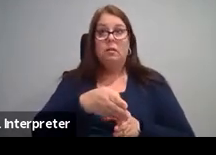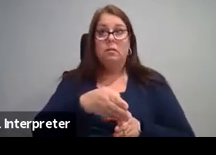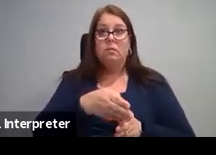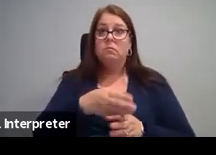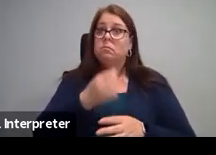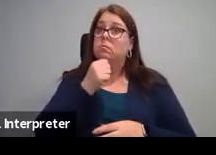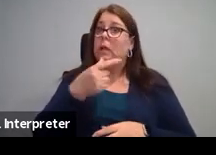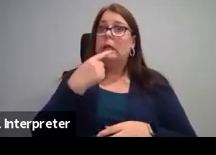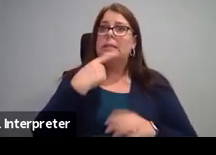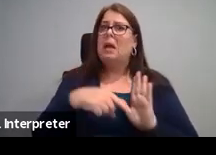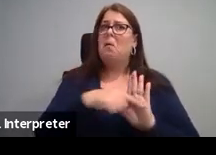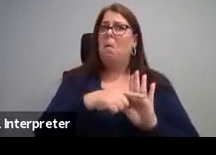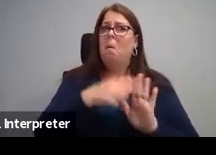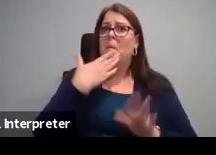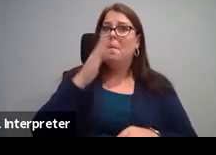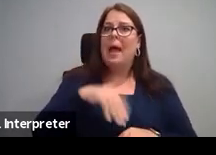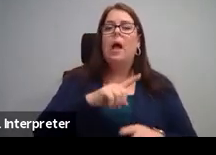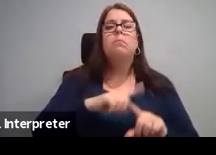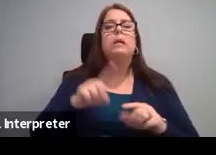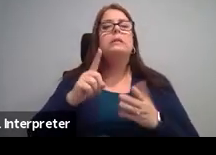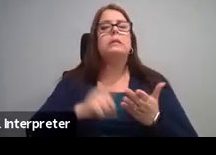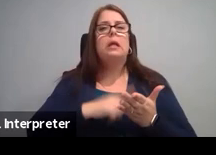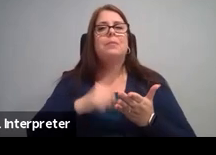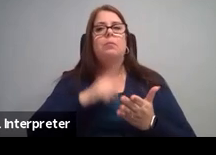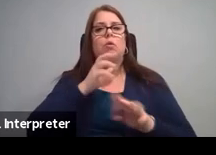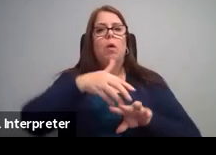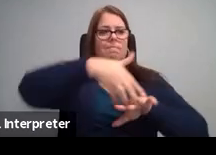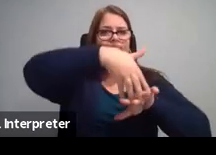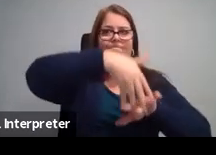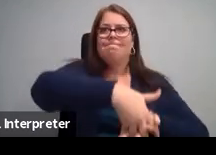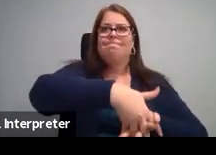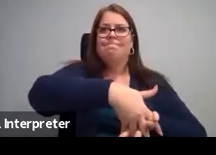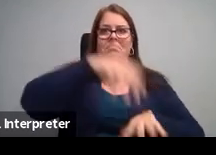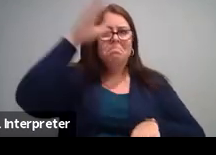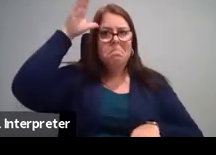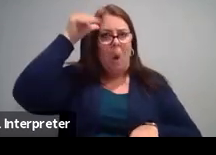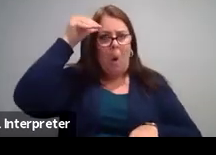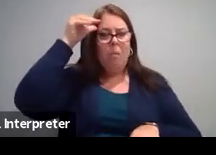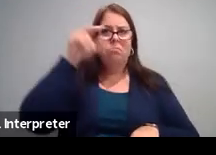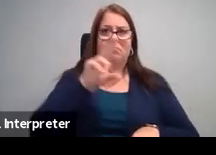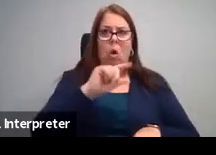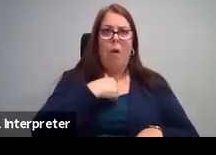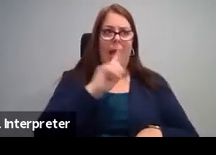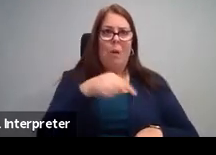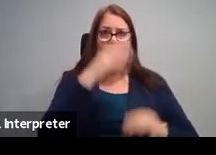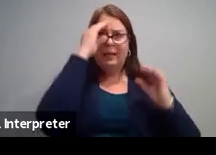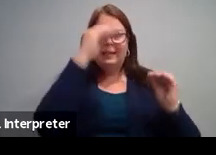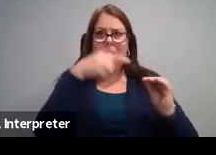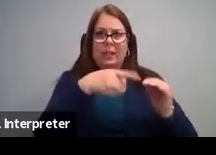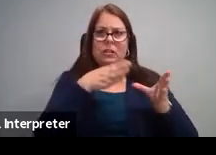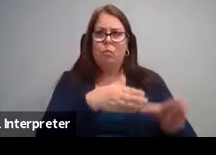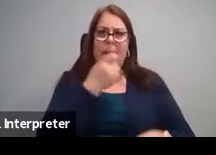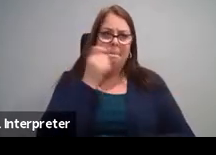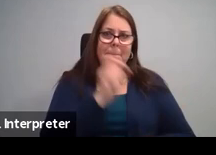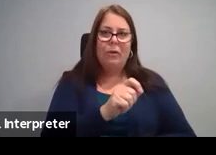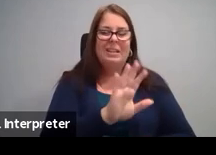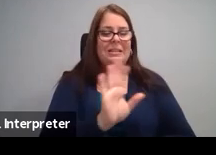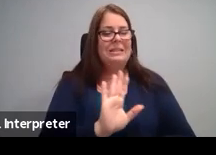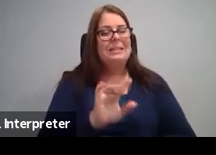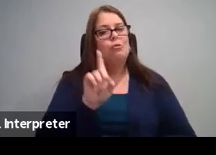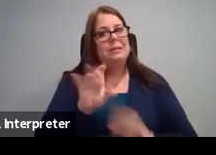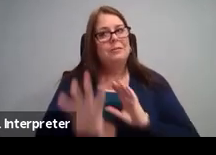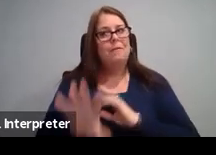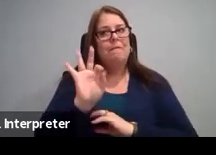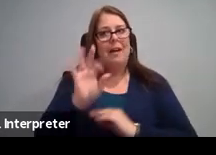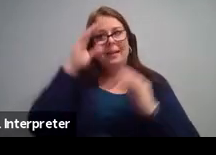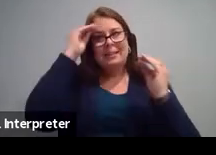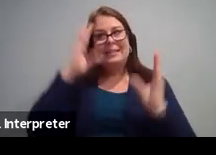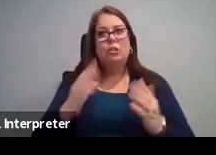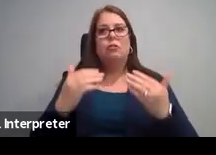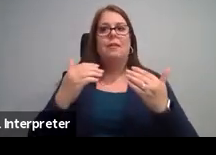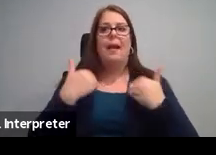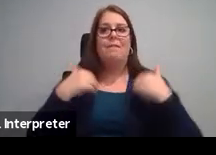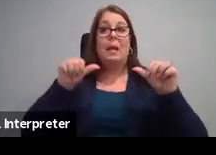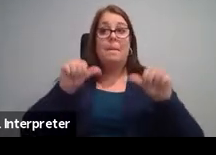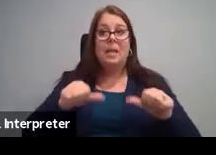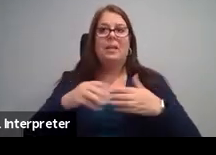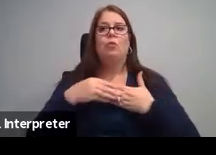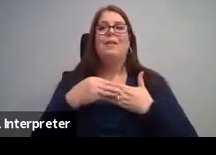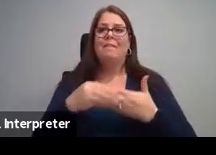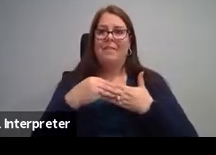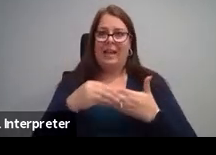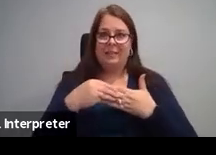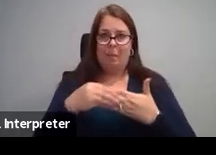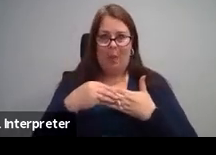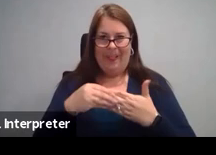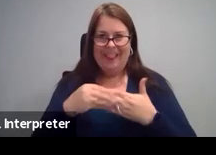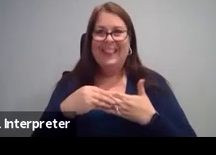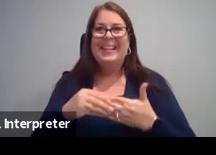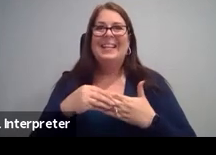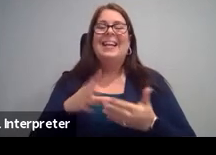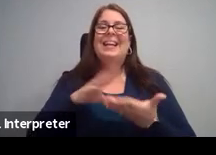Cathy Reznicek: In certain ways of teaching. And so when you're working with teachers and transformation, you really need to think about, do they have those abilities to be flexible and learning some new methods.